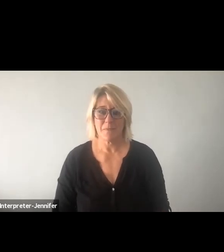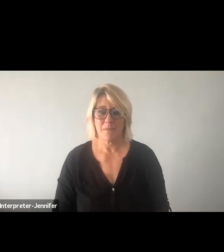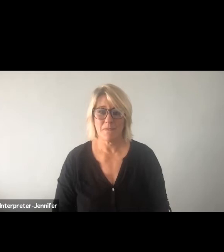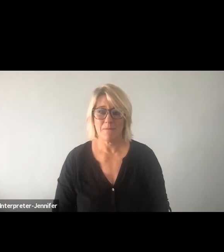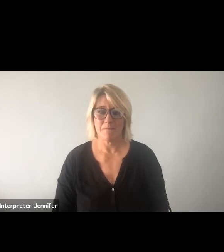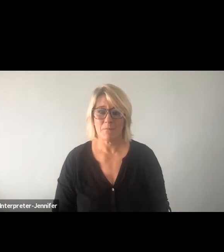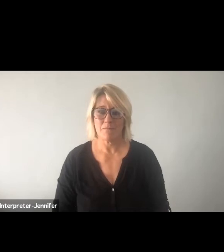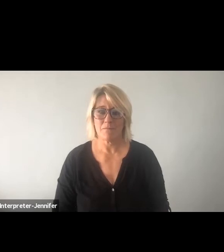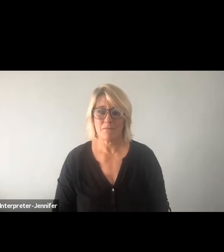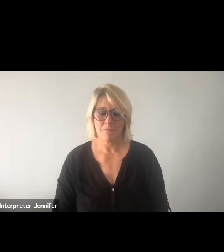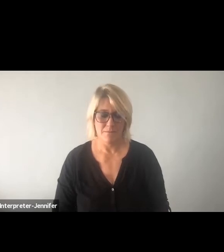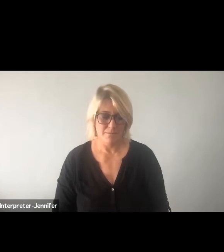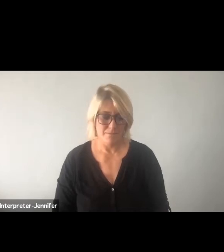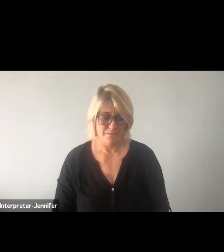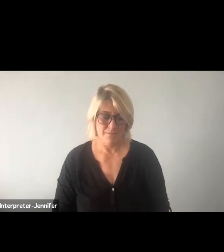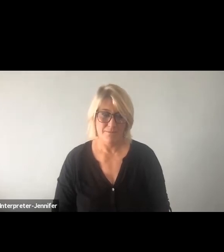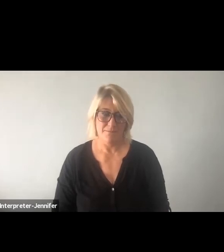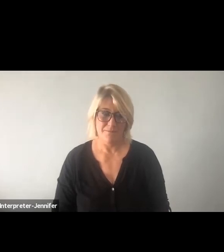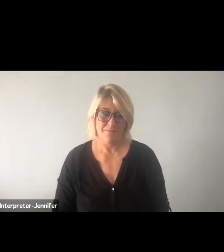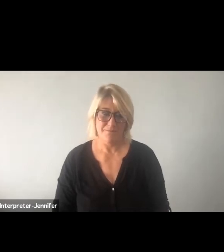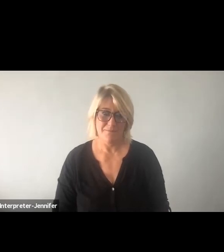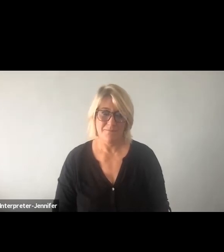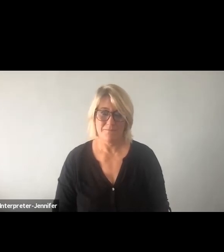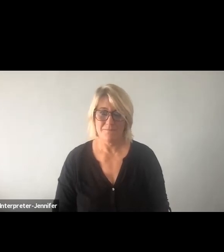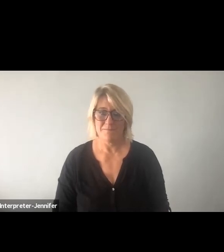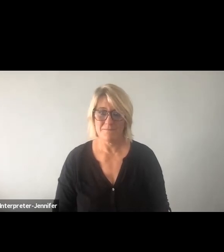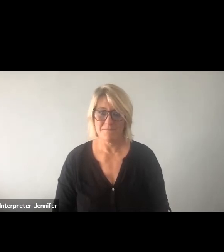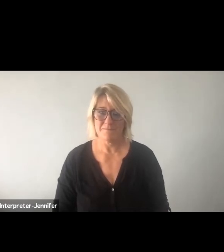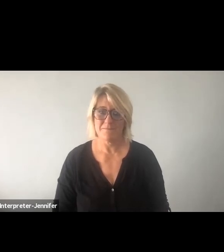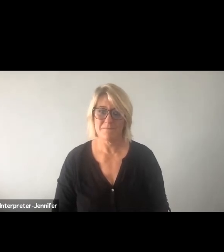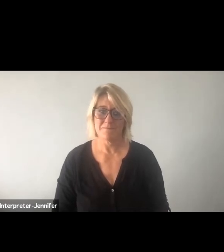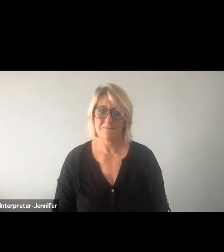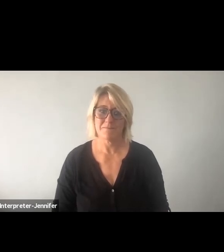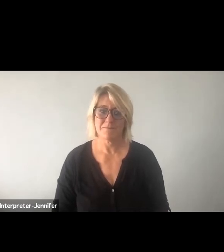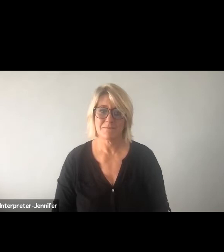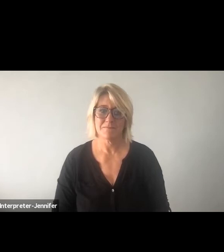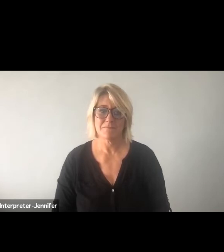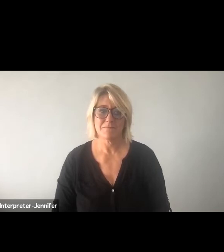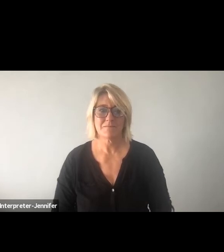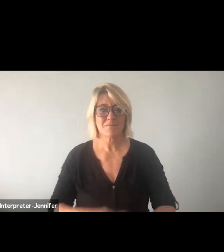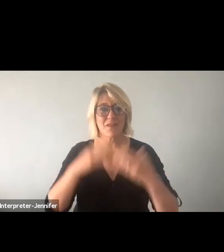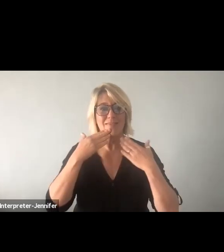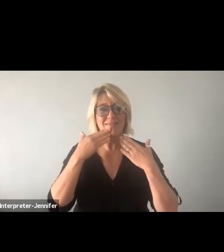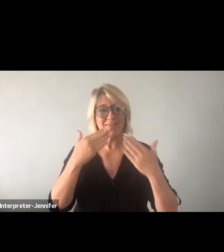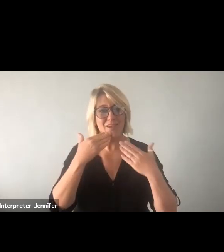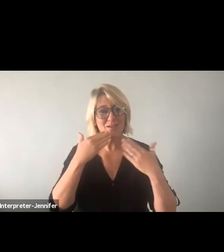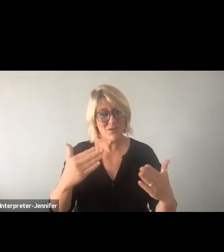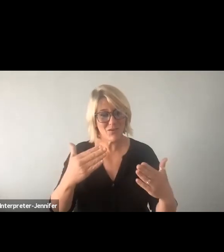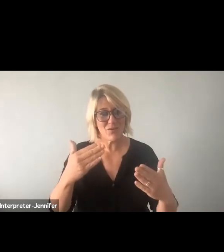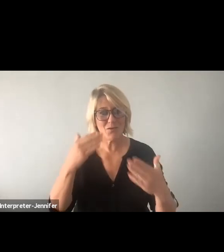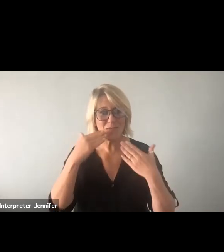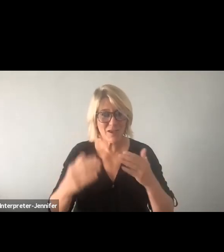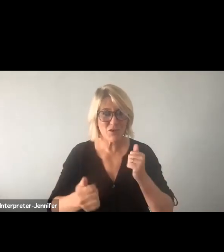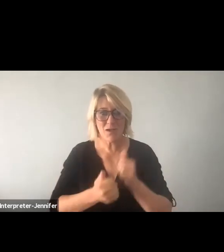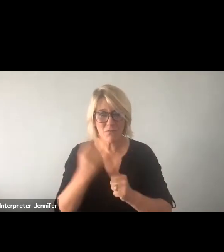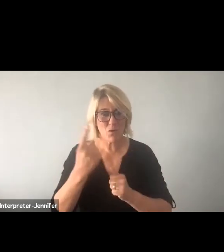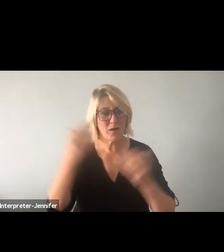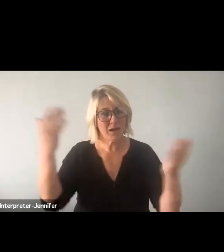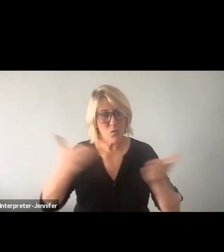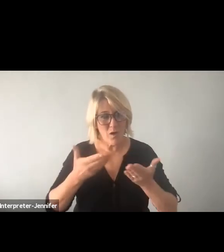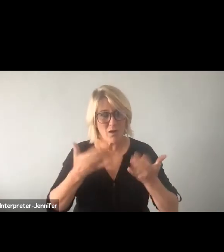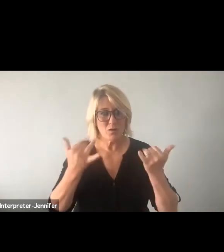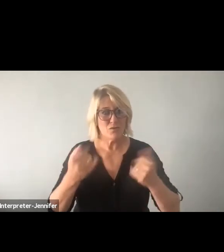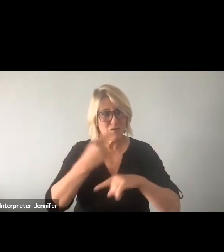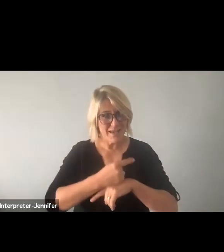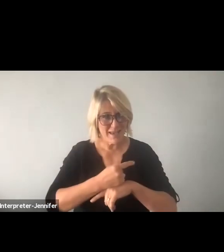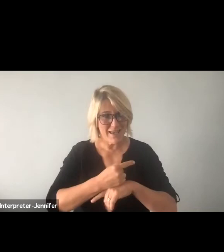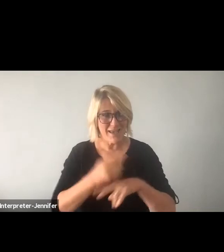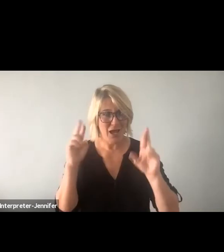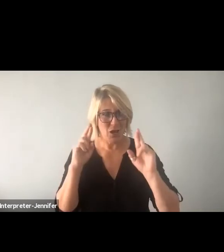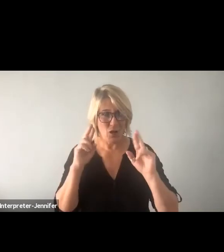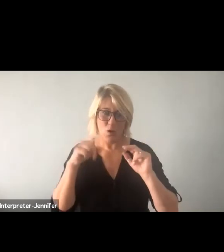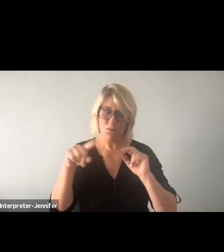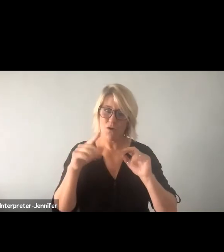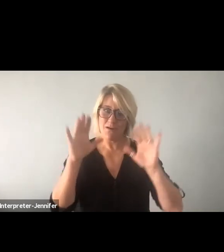Jones